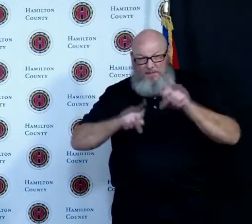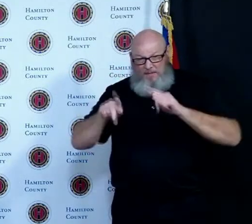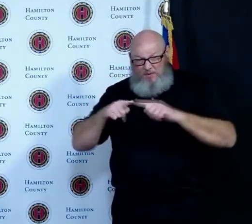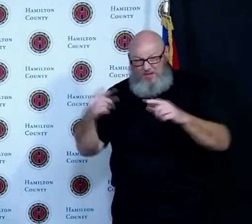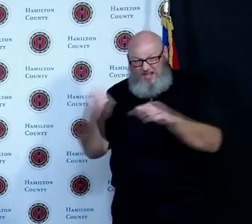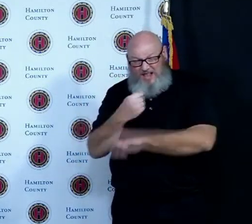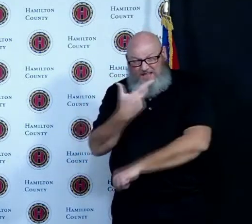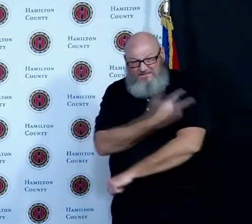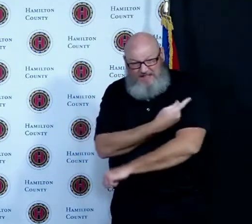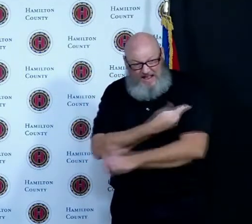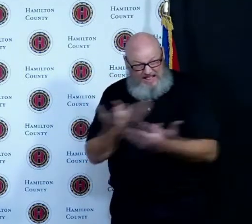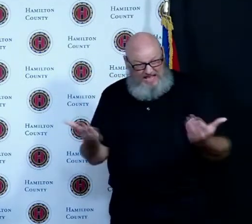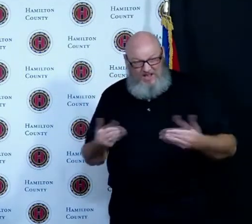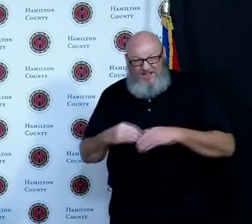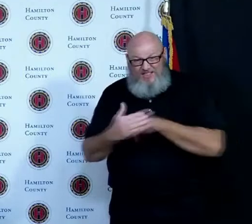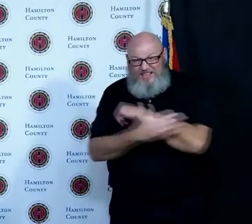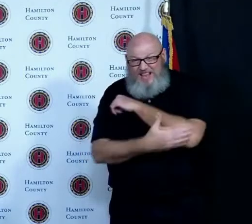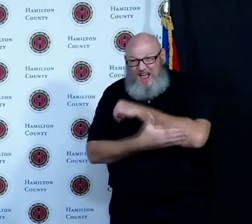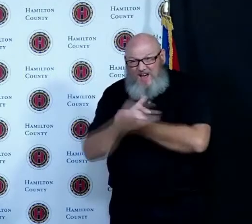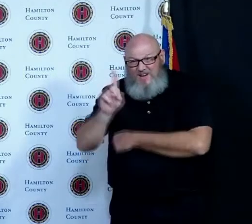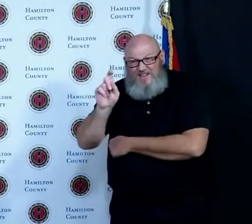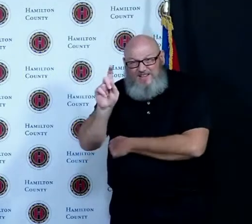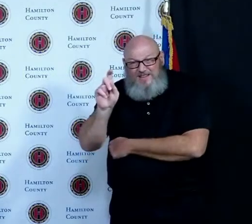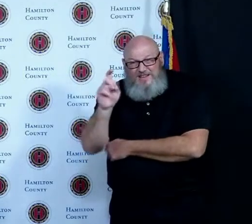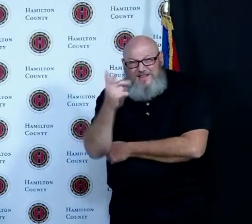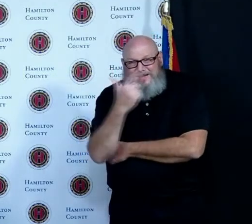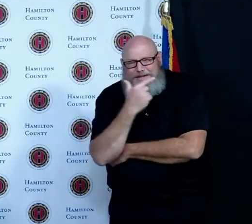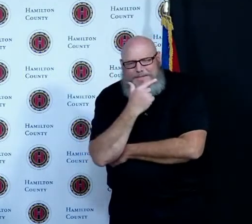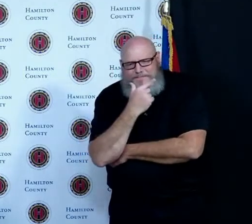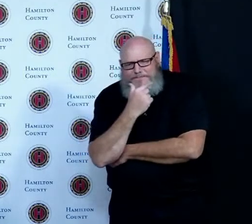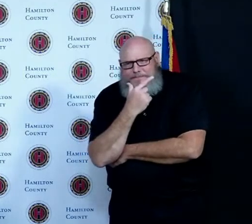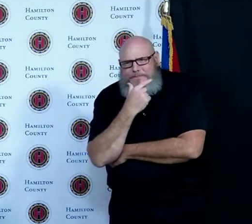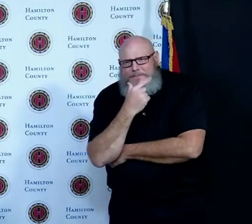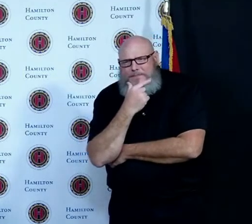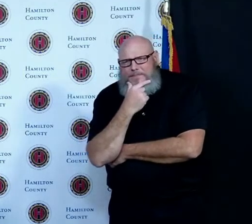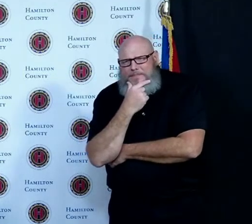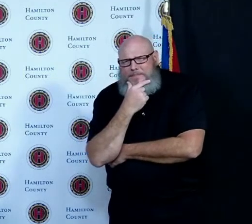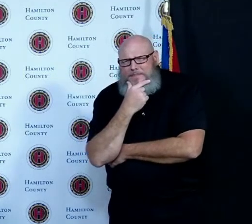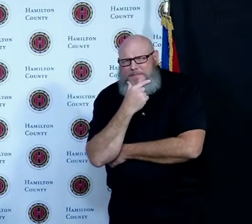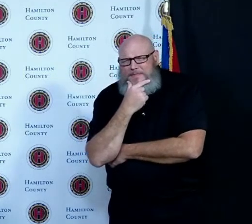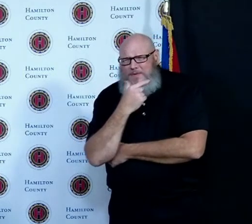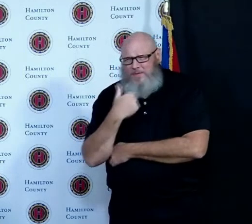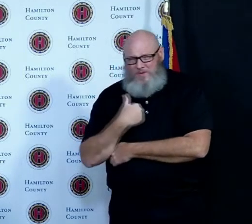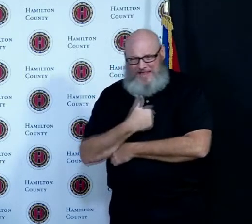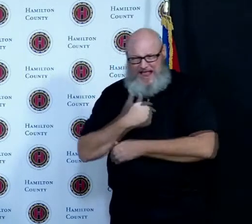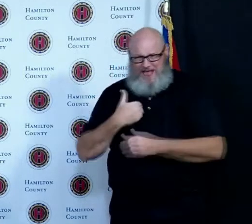obviously there's got to be more of an expectation than that that's my first question to you and